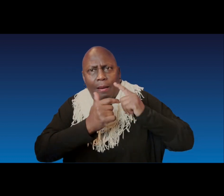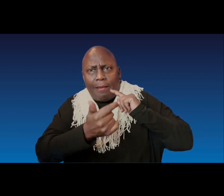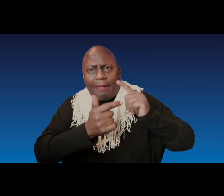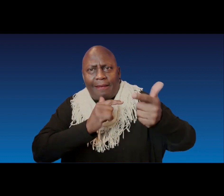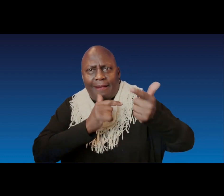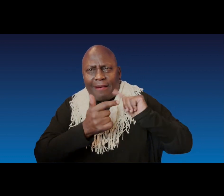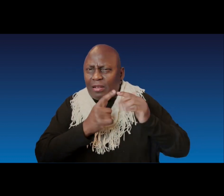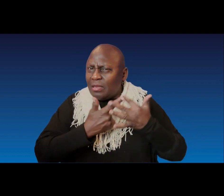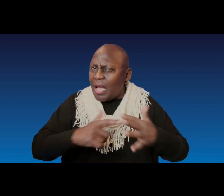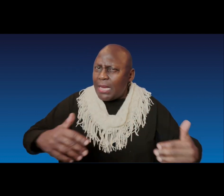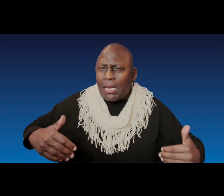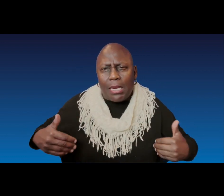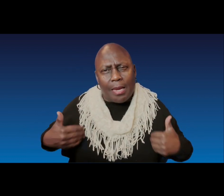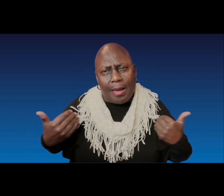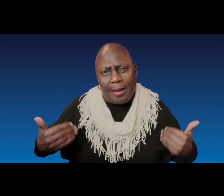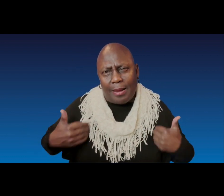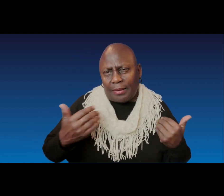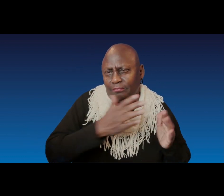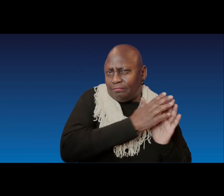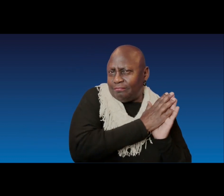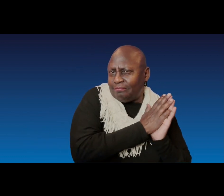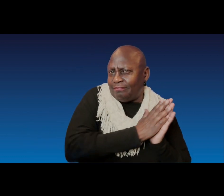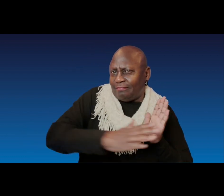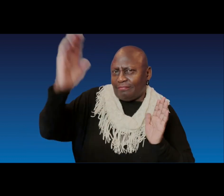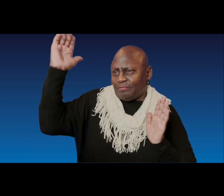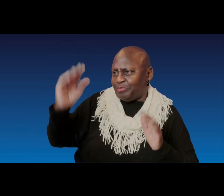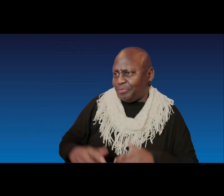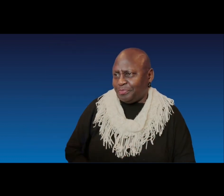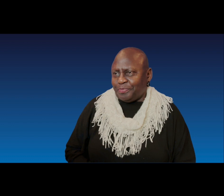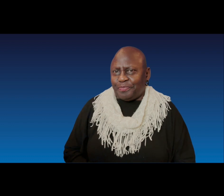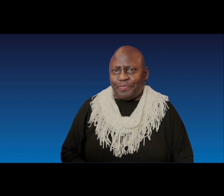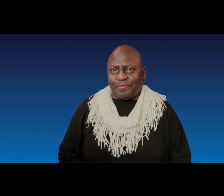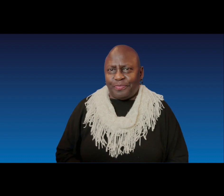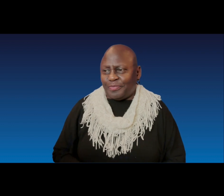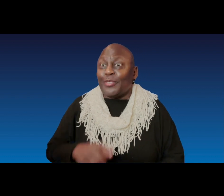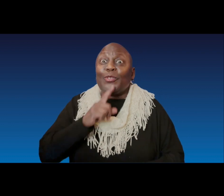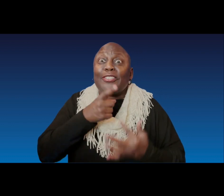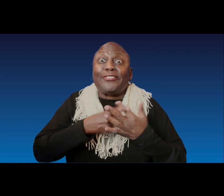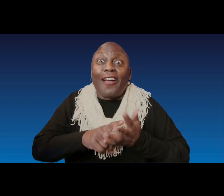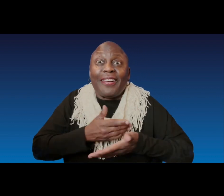Real life situations become interactive so children can learn the reasons for things, and the back and forth.